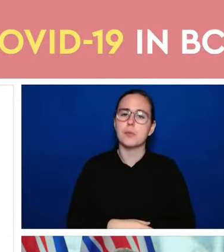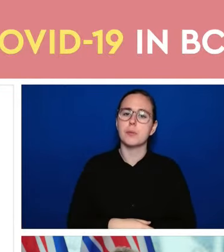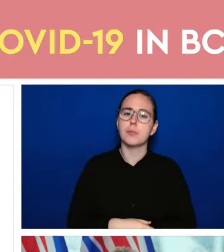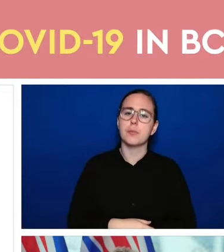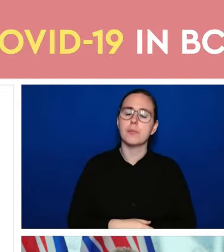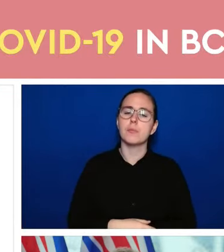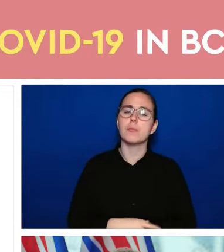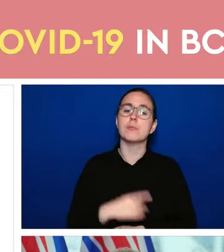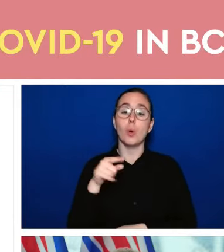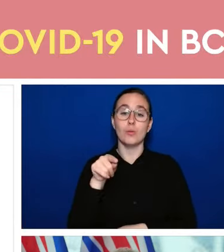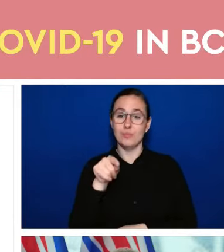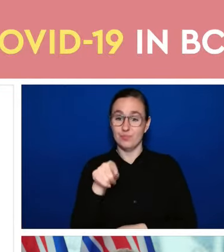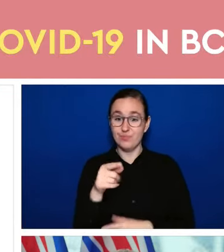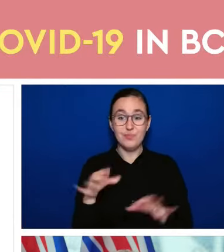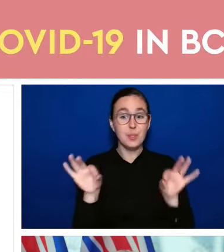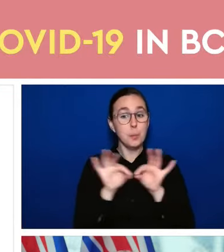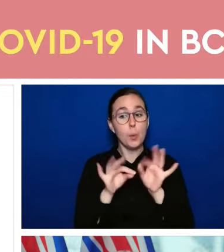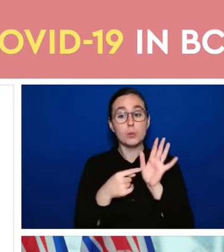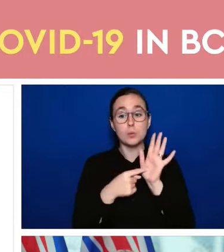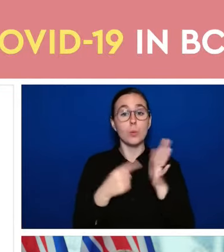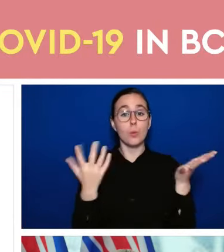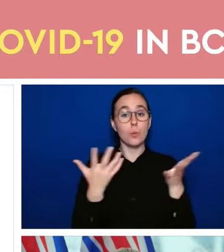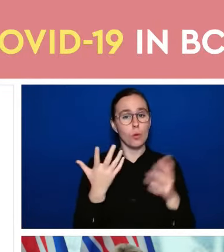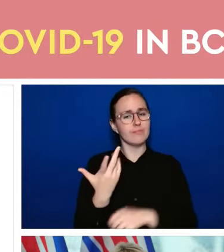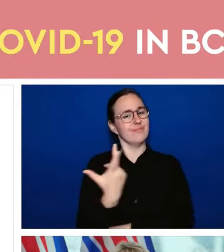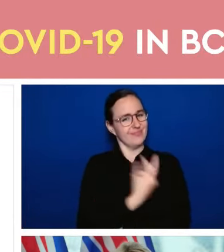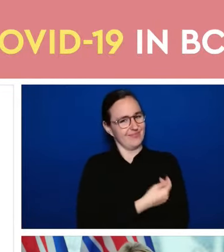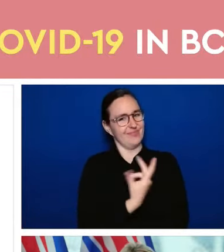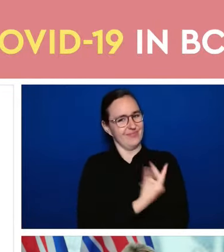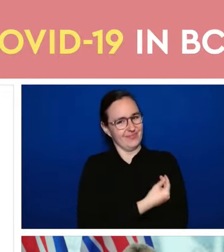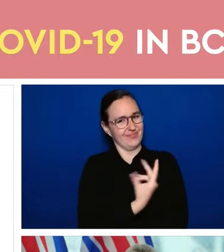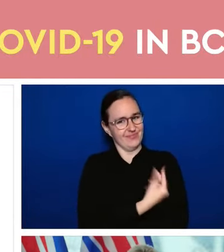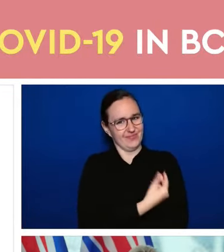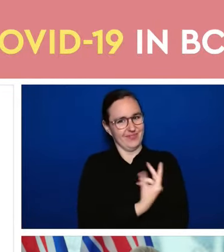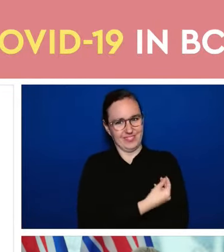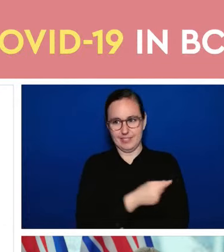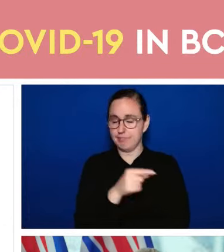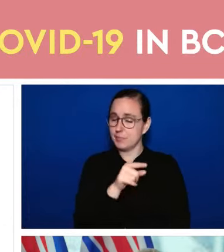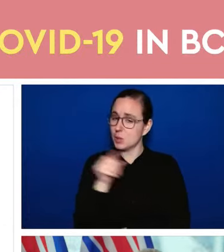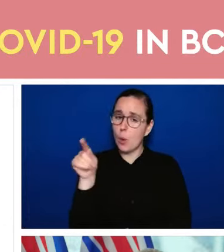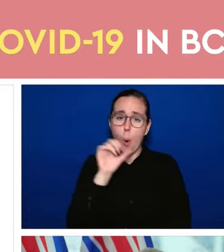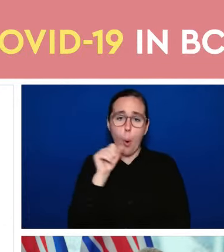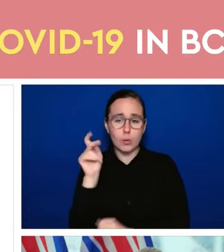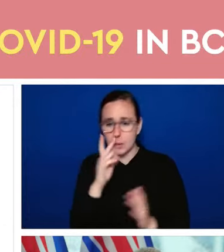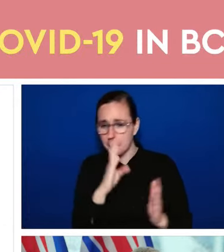at risk. And why we need to target our nation programmes